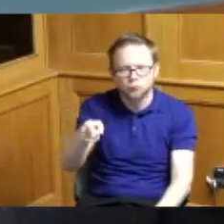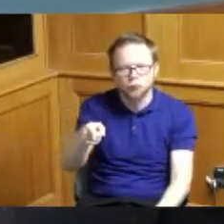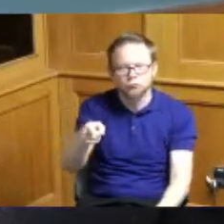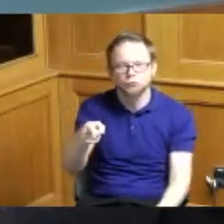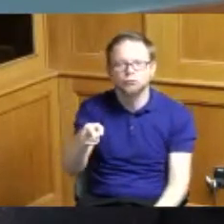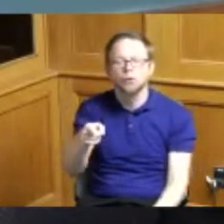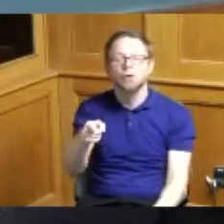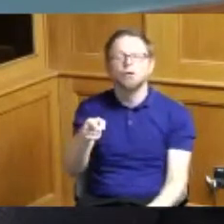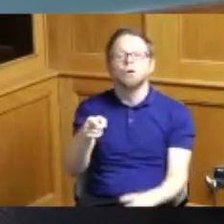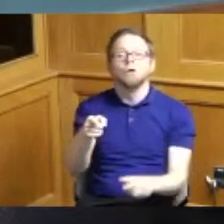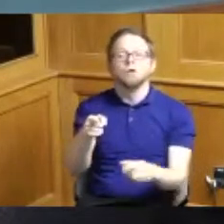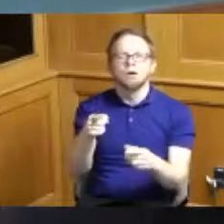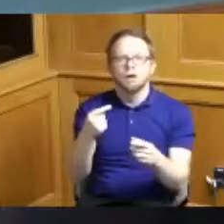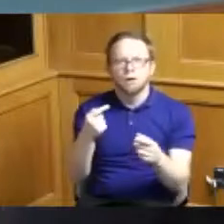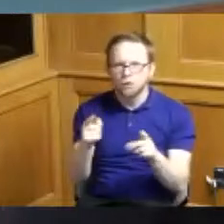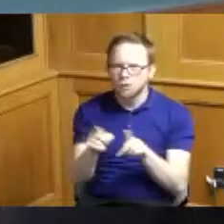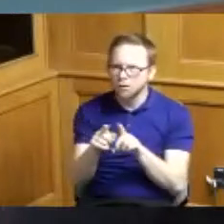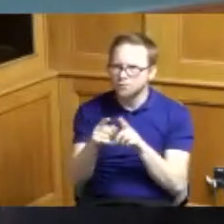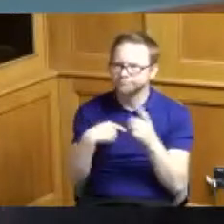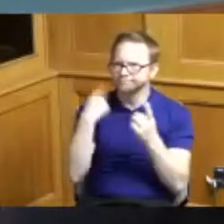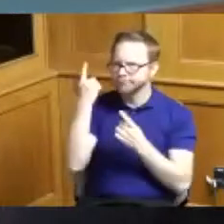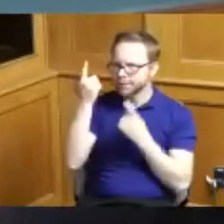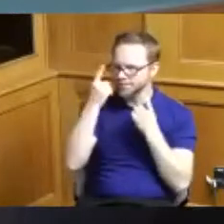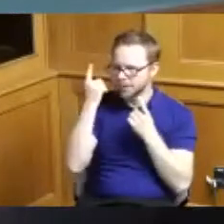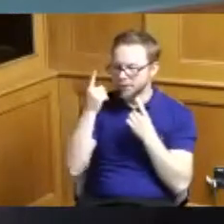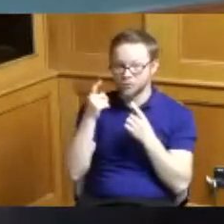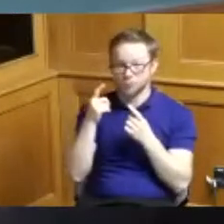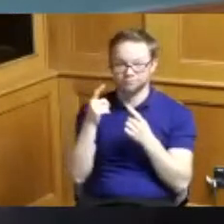the other thing I thought about in terms of timing and I made this little chart because